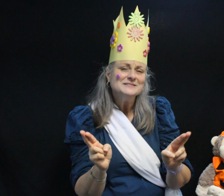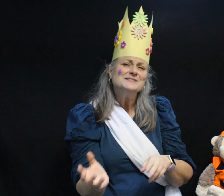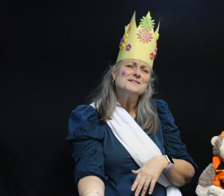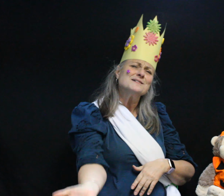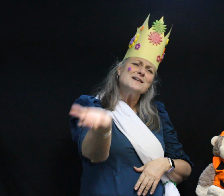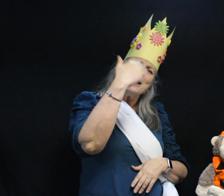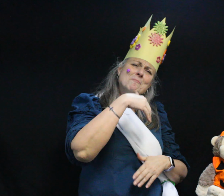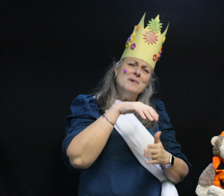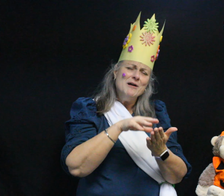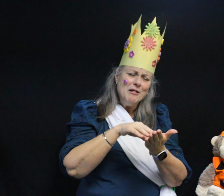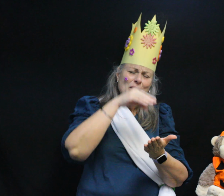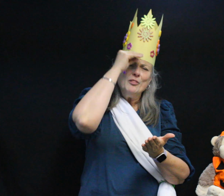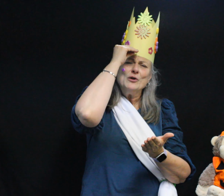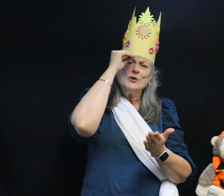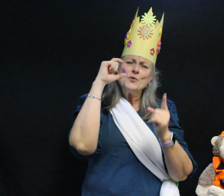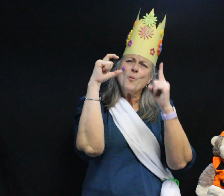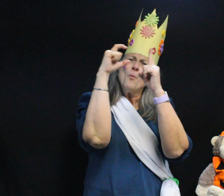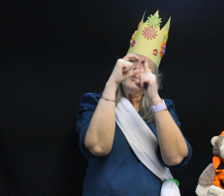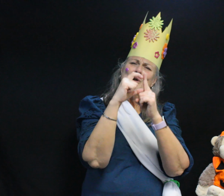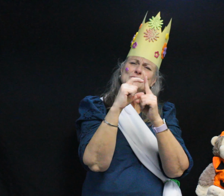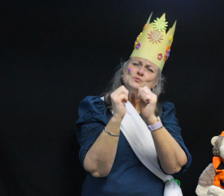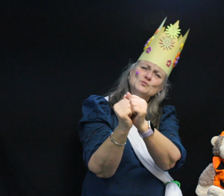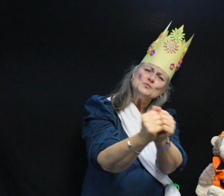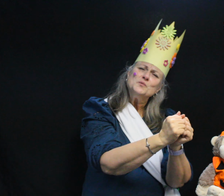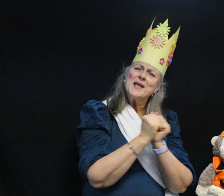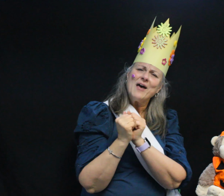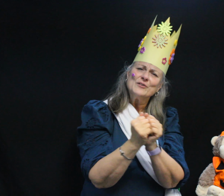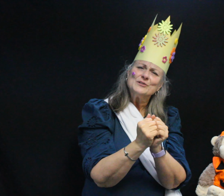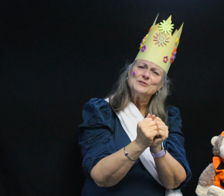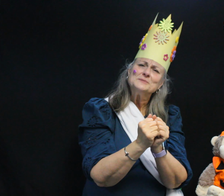Come on, let's learn the words together.